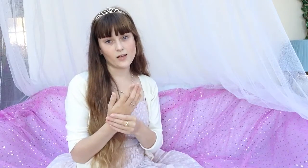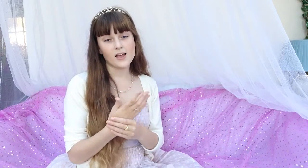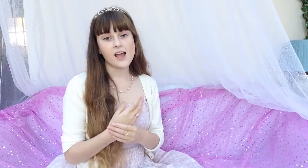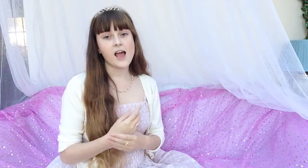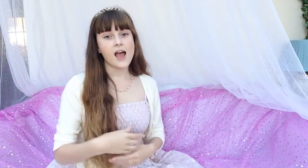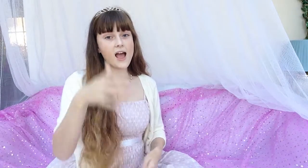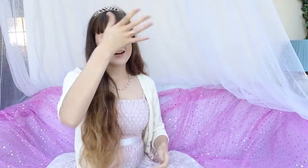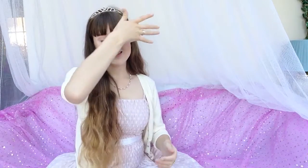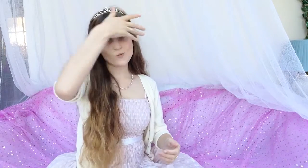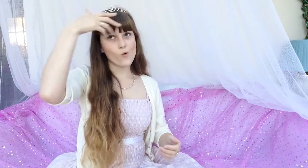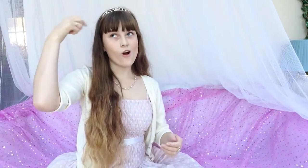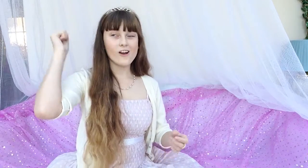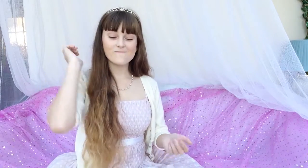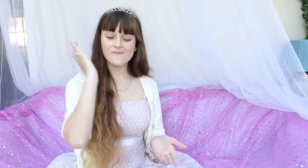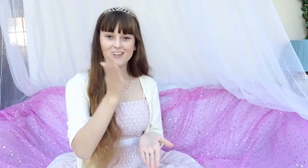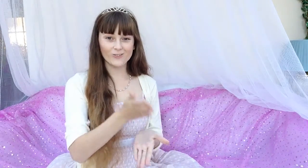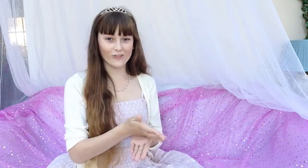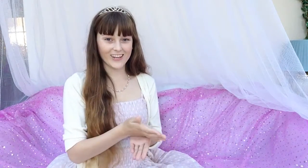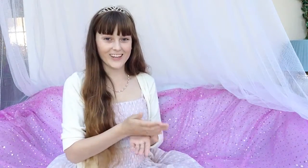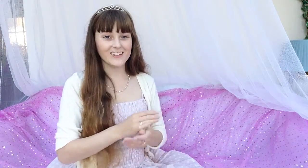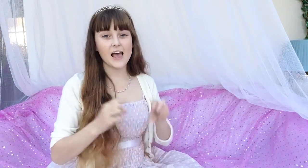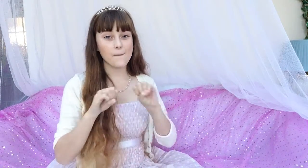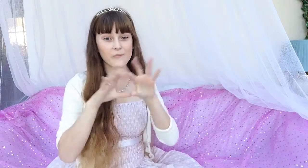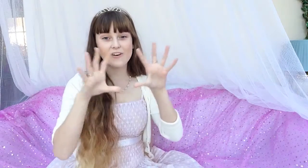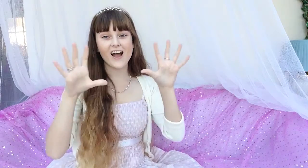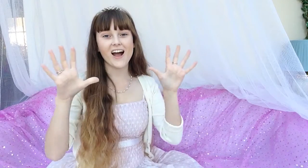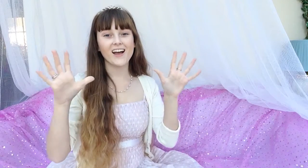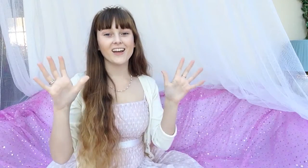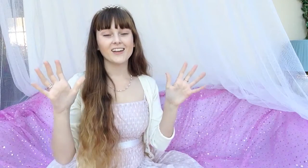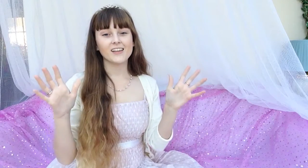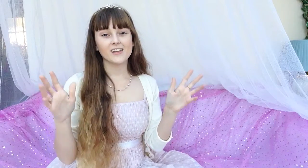And it's warm and real and bright